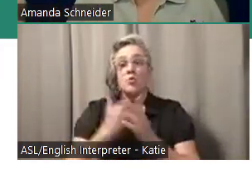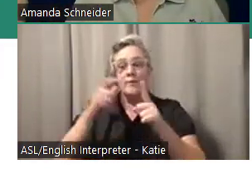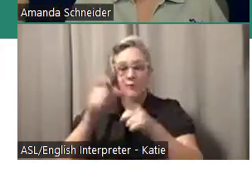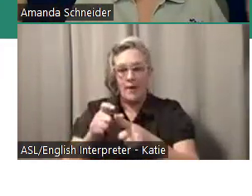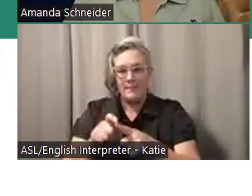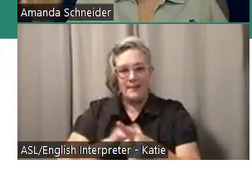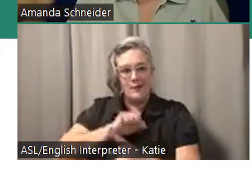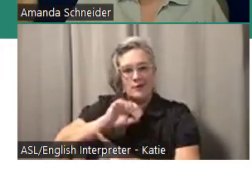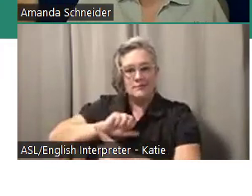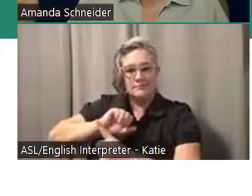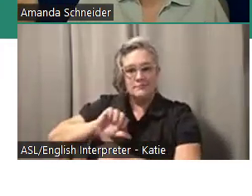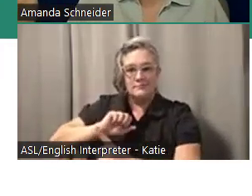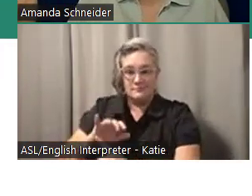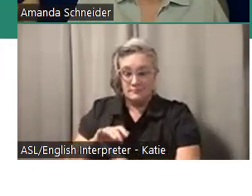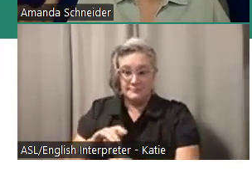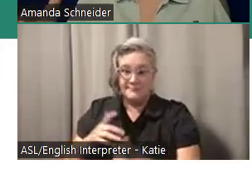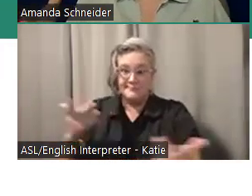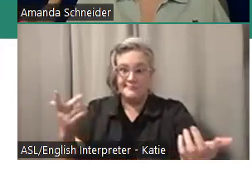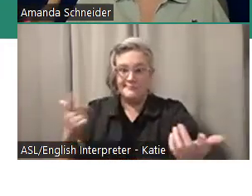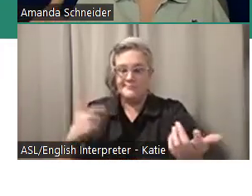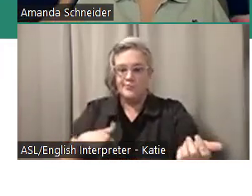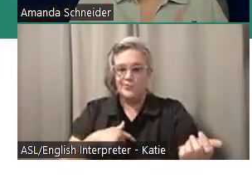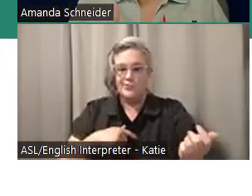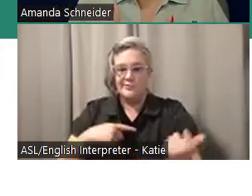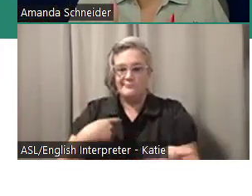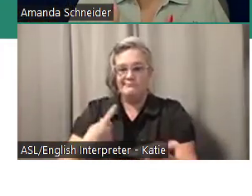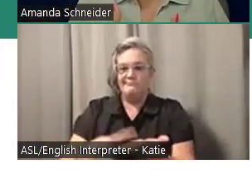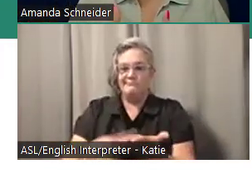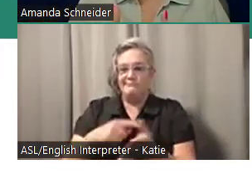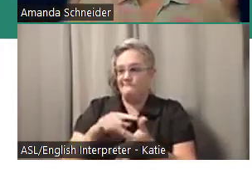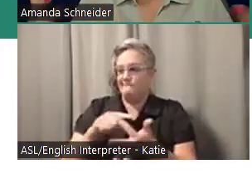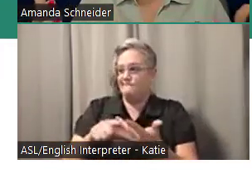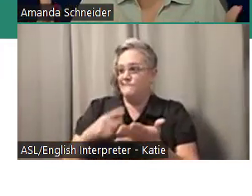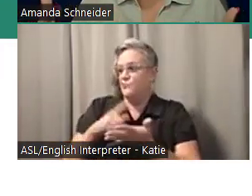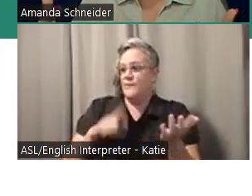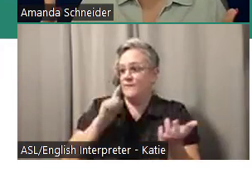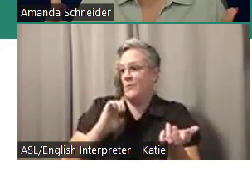we only talk about different things in our world. Um, so providing that opportunity with a book